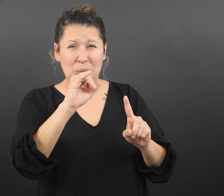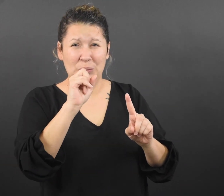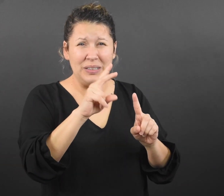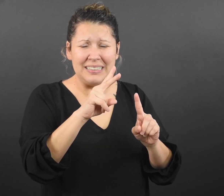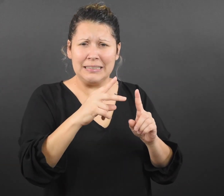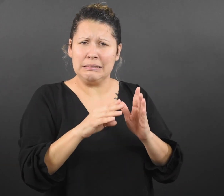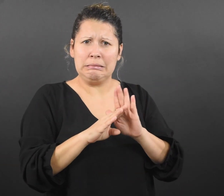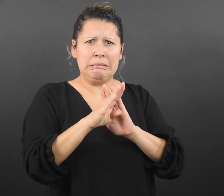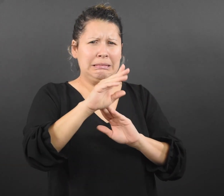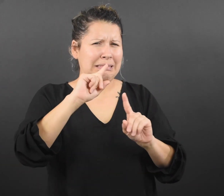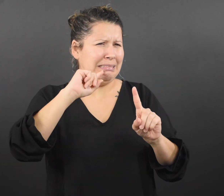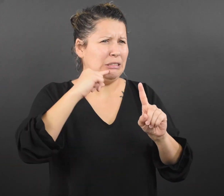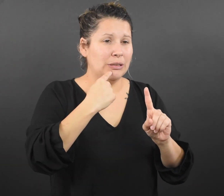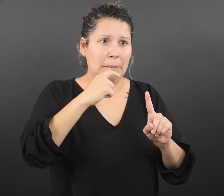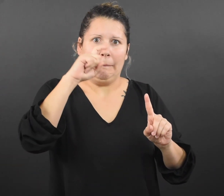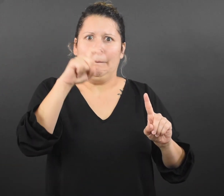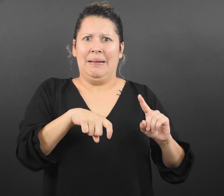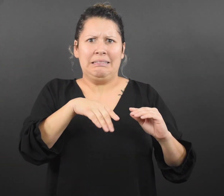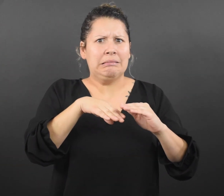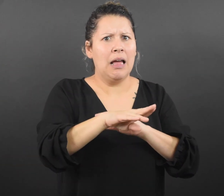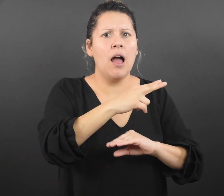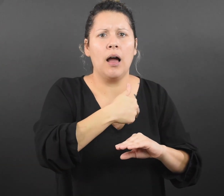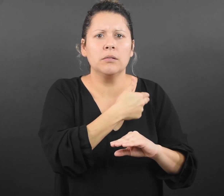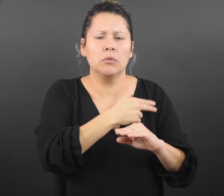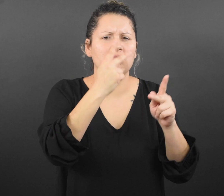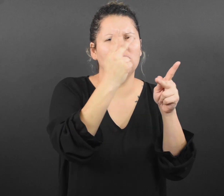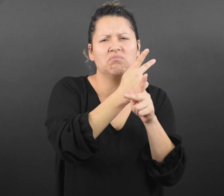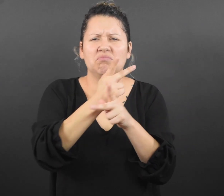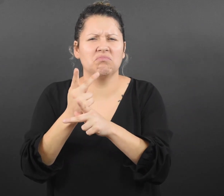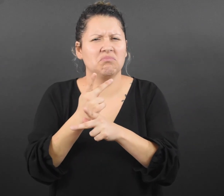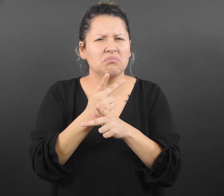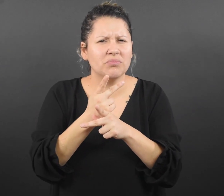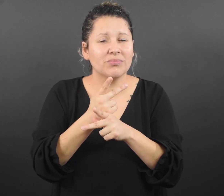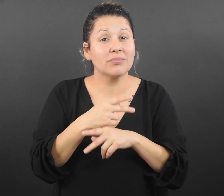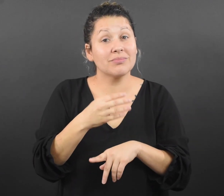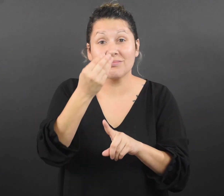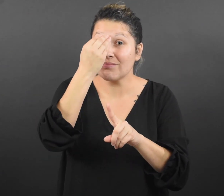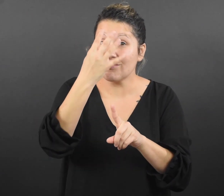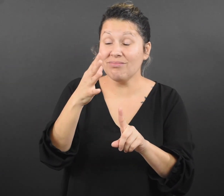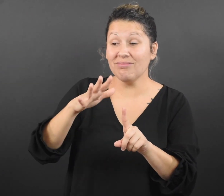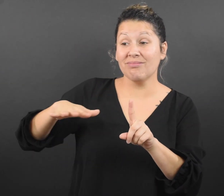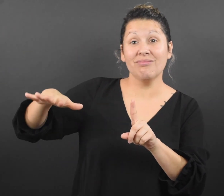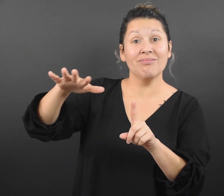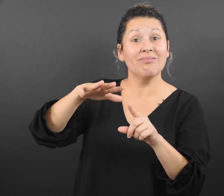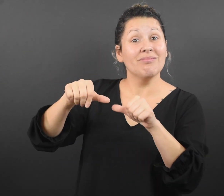and requiring hospital admission. These sites are not open to walk-in appointments.